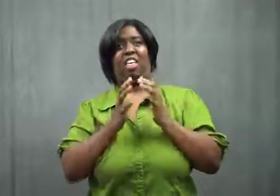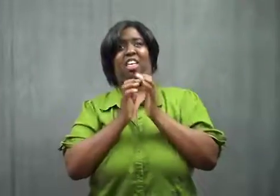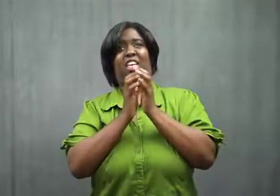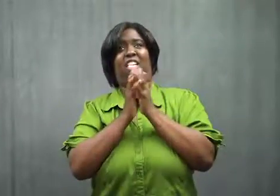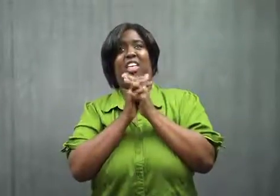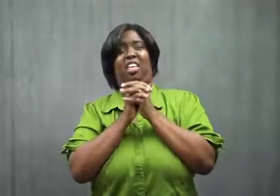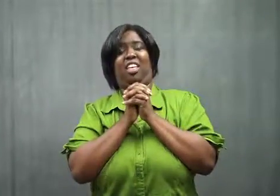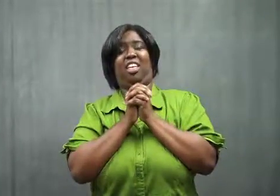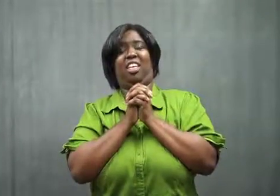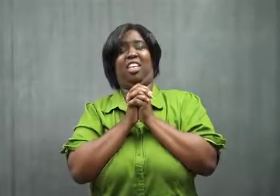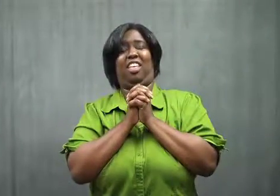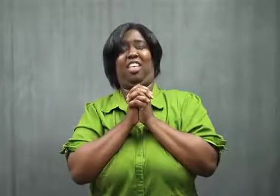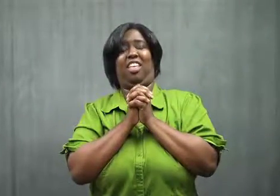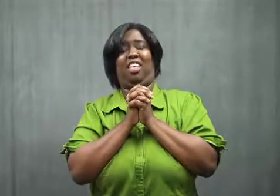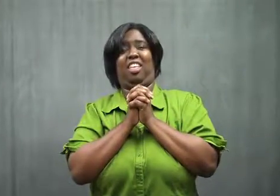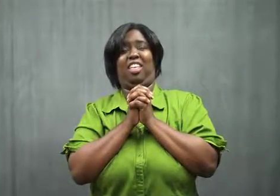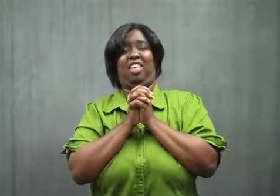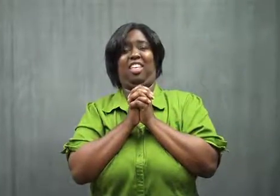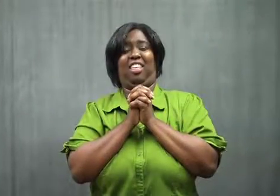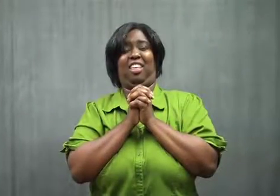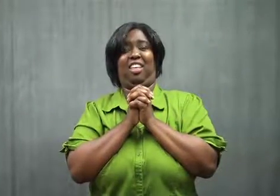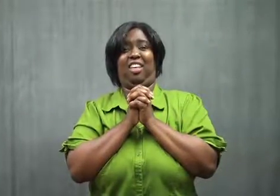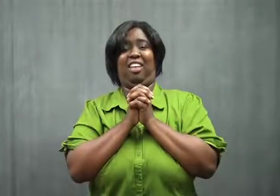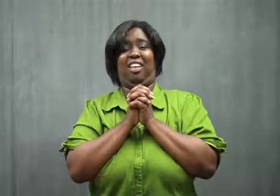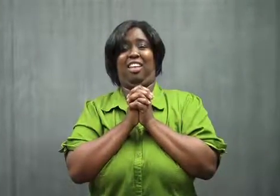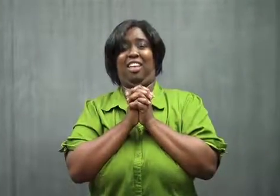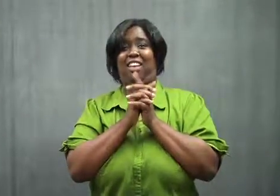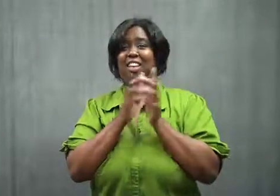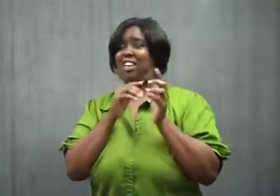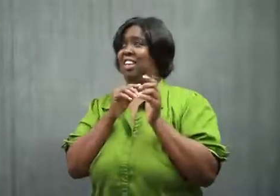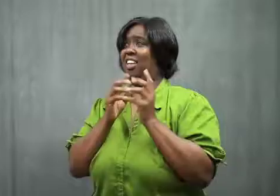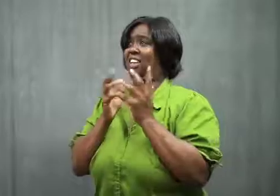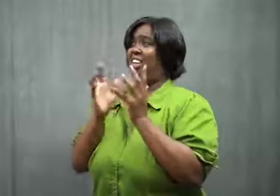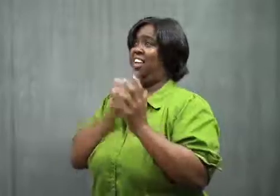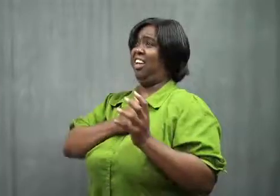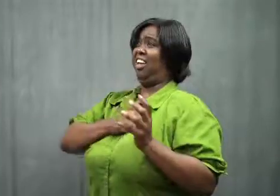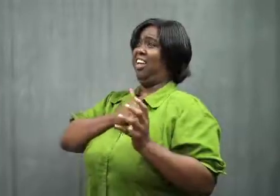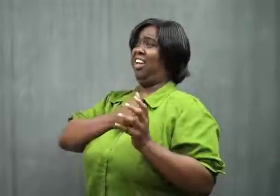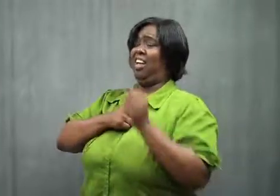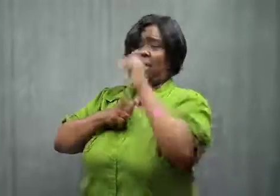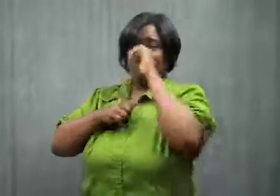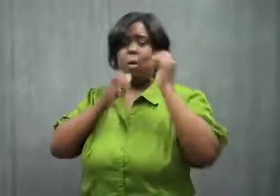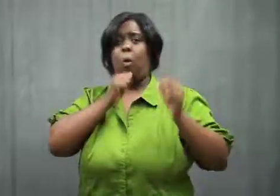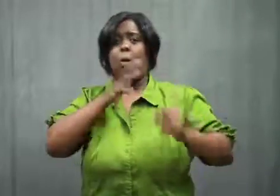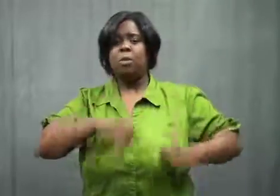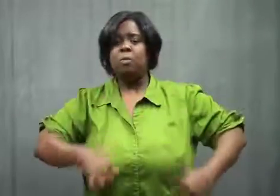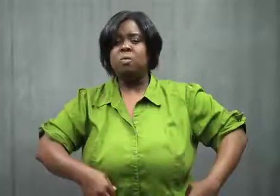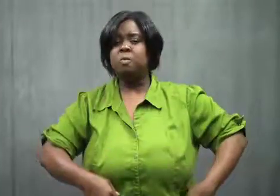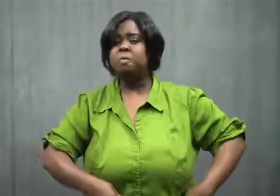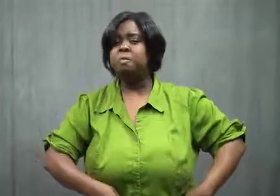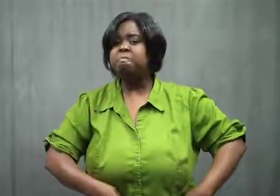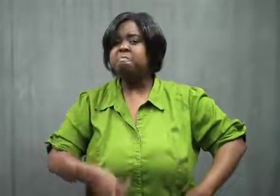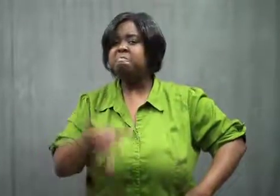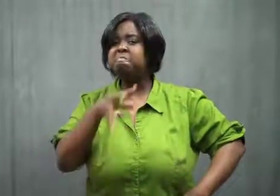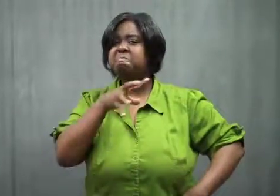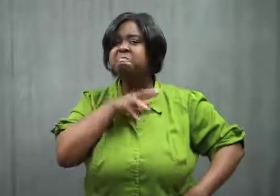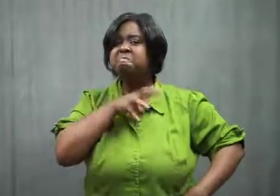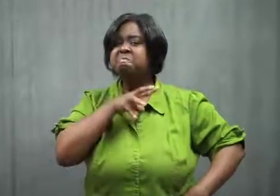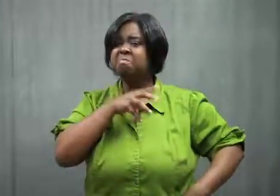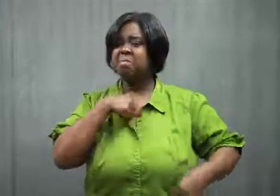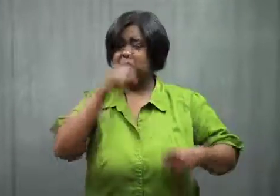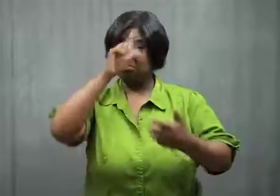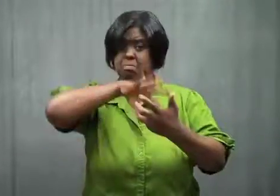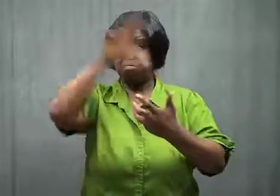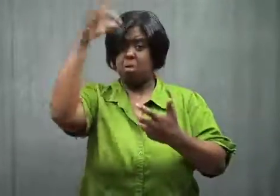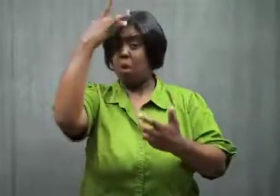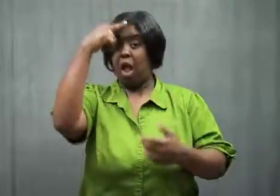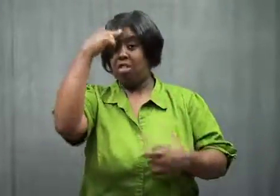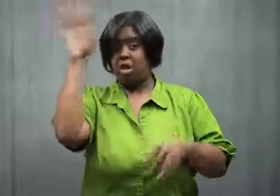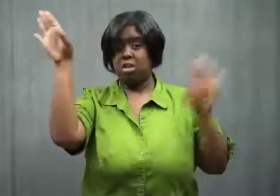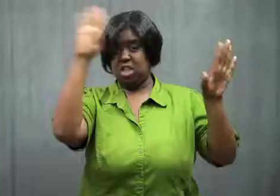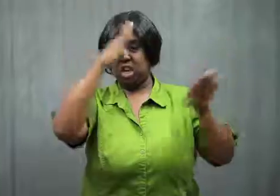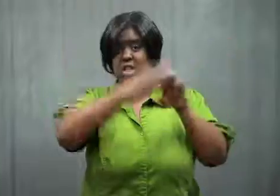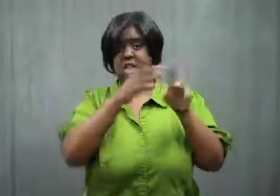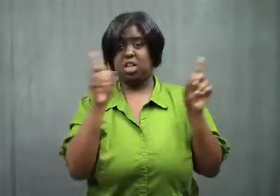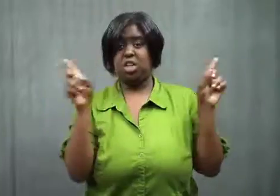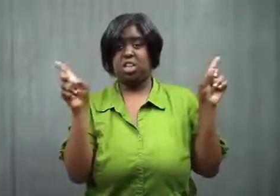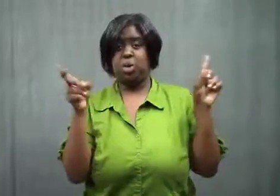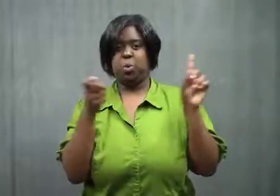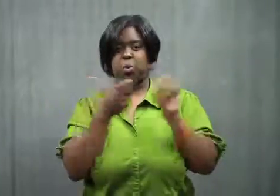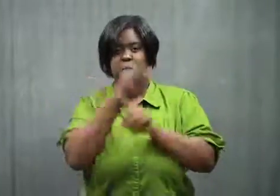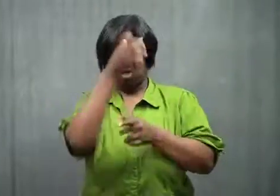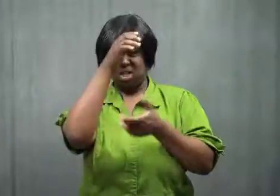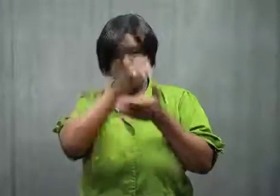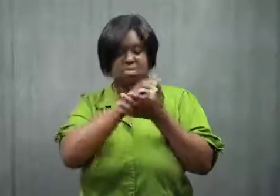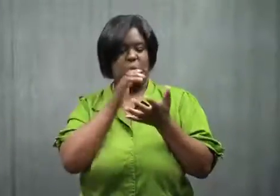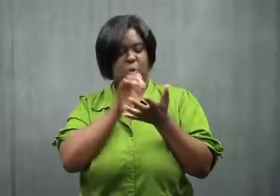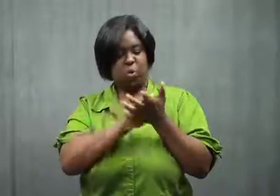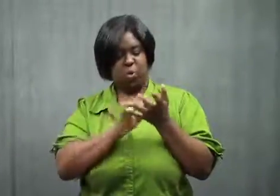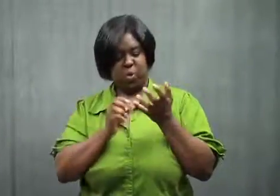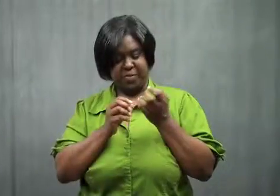I was on my knees, then I turned and signed, "Sorry" to the woman. She huffed.